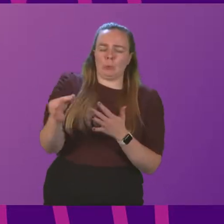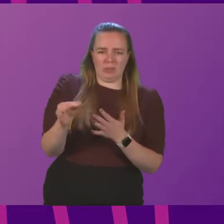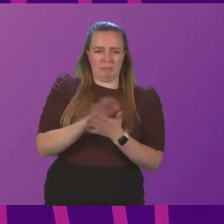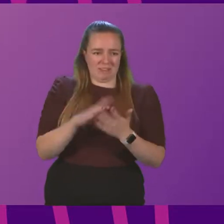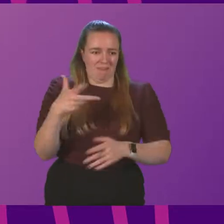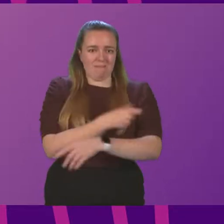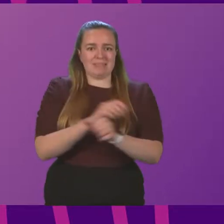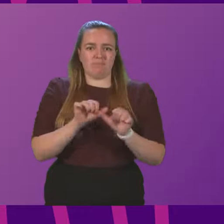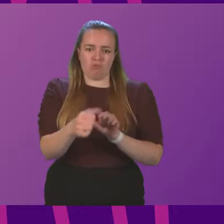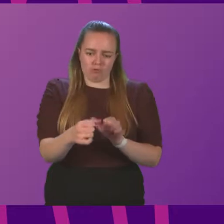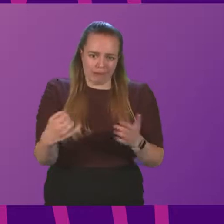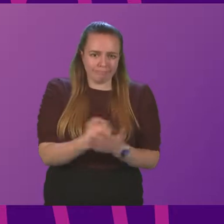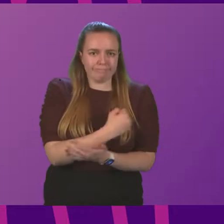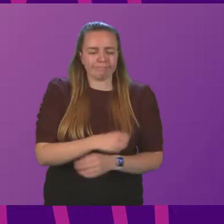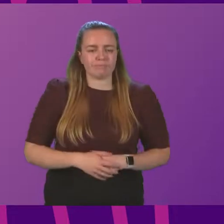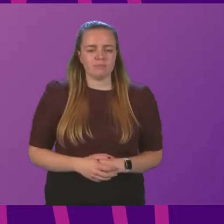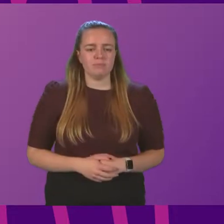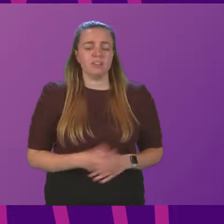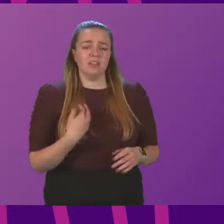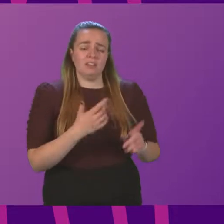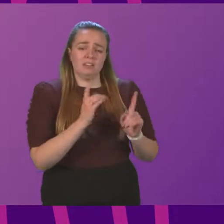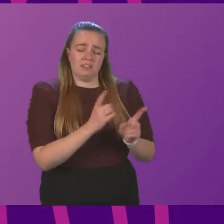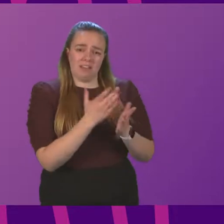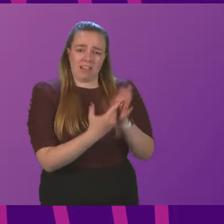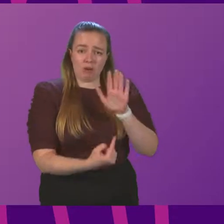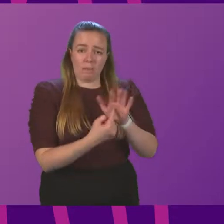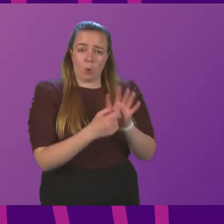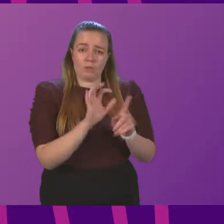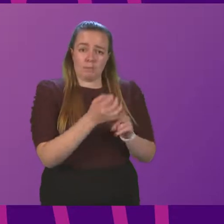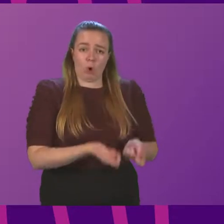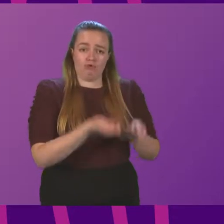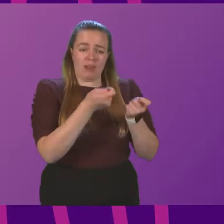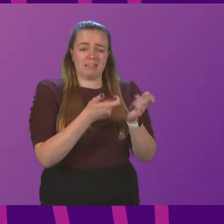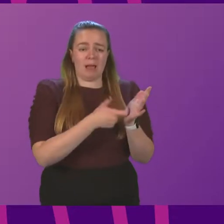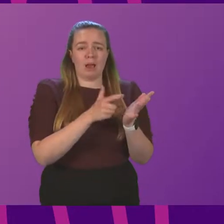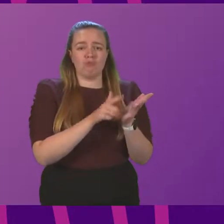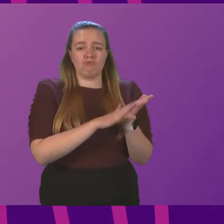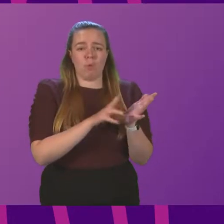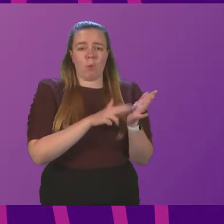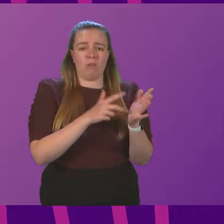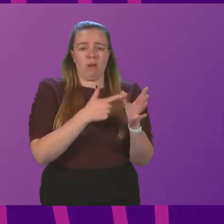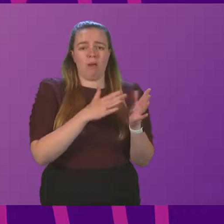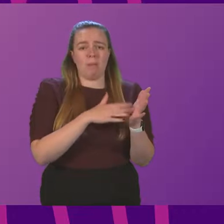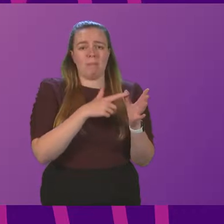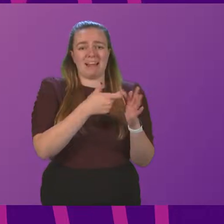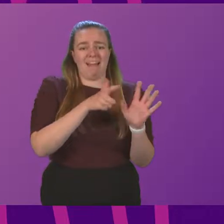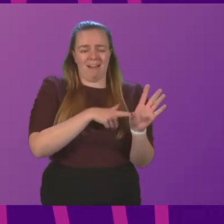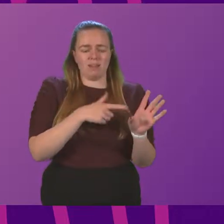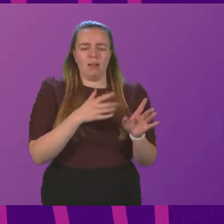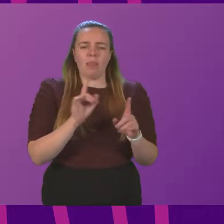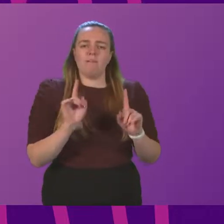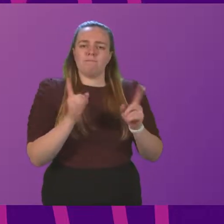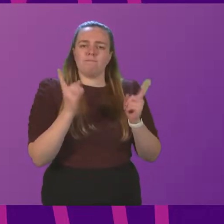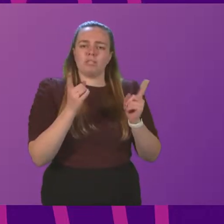Rona Mackay raises a very important point. When we announced the change and our alignment with